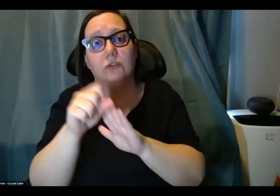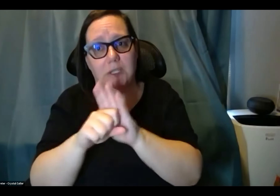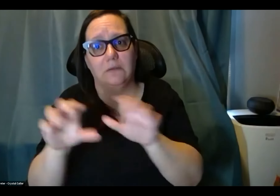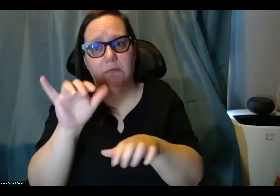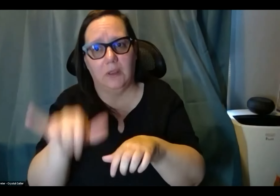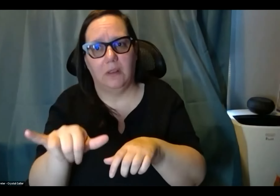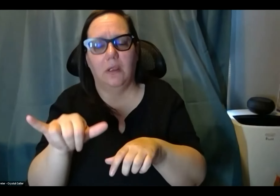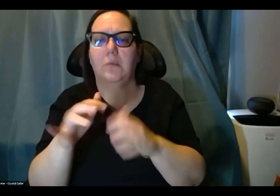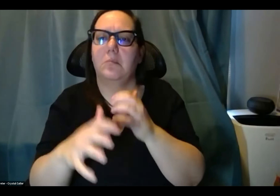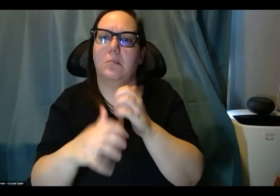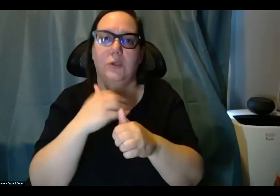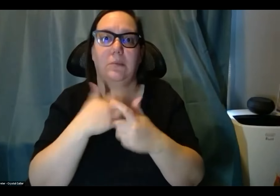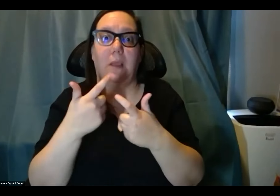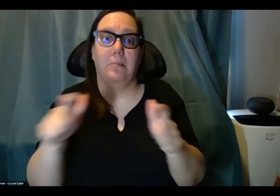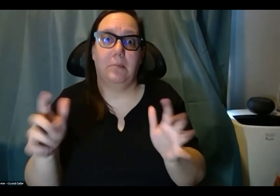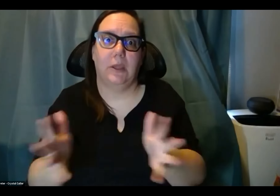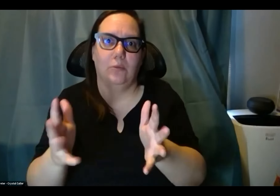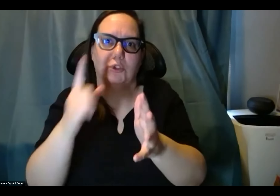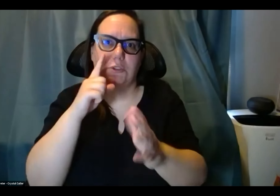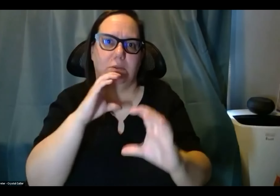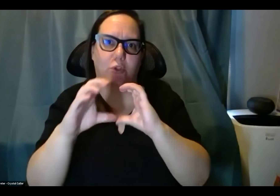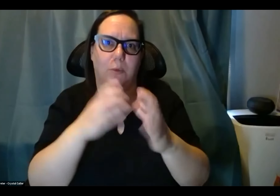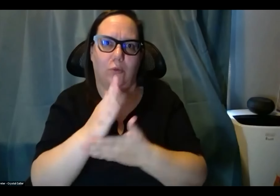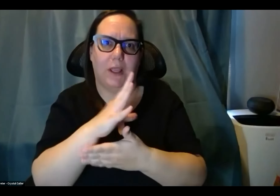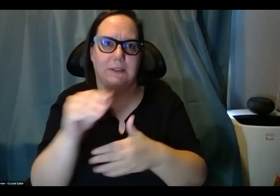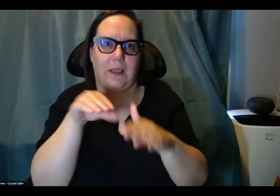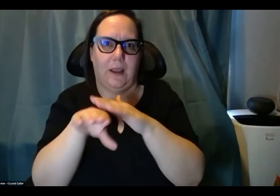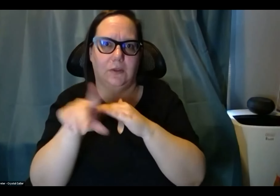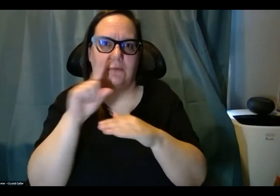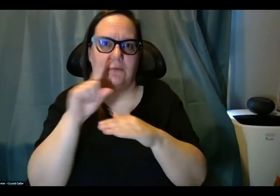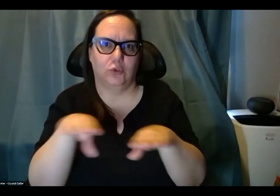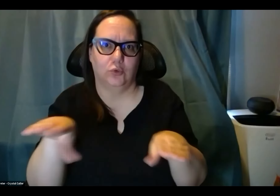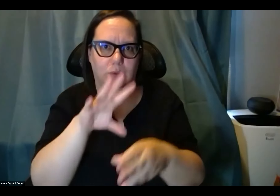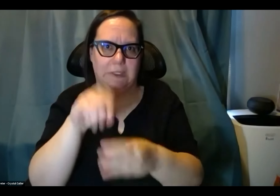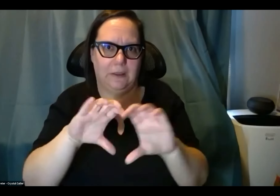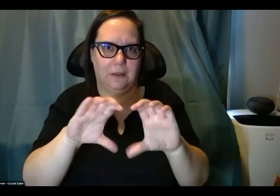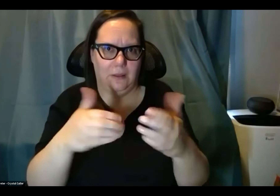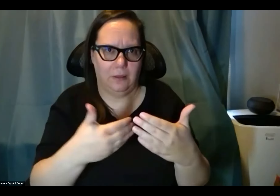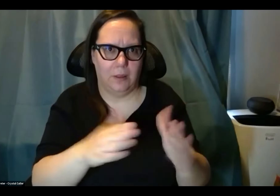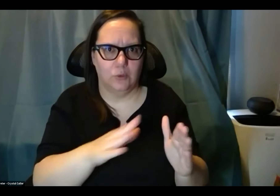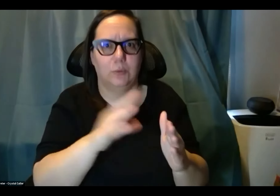vs done that, my big push for that, is communication rights and access for children in the classroom